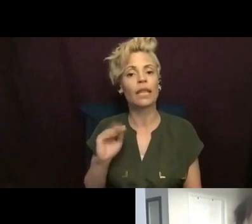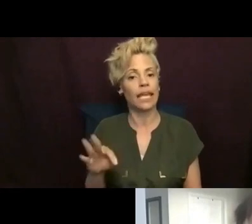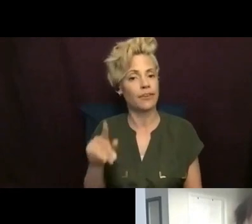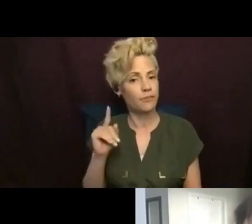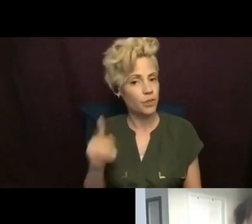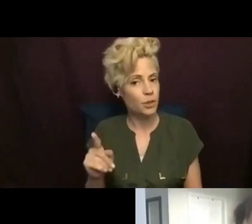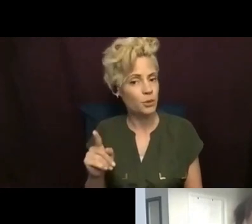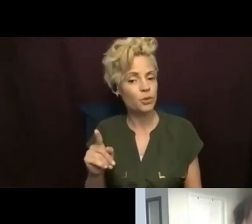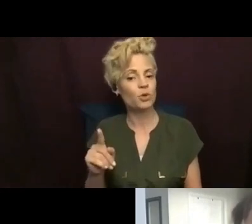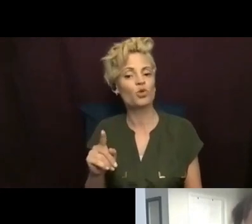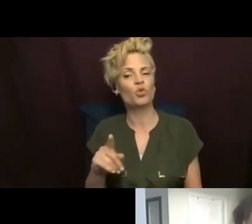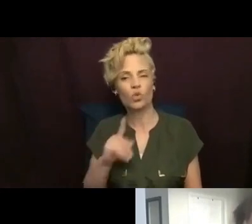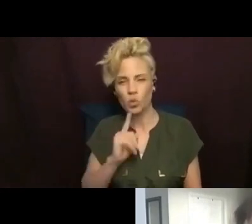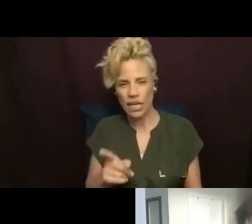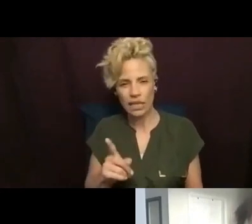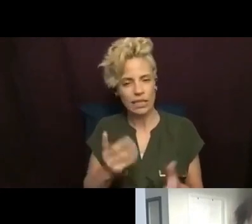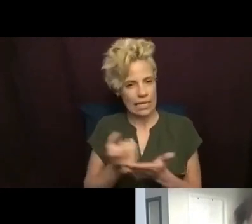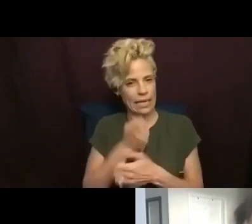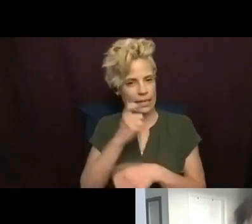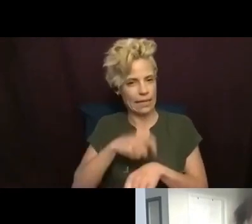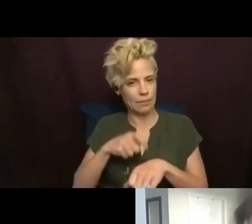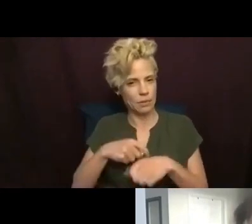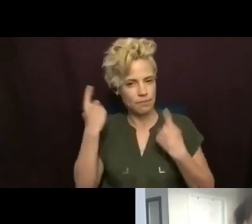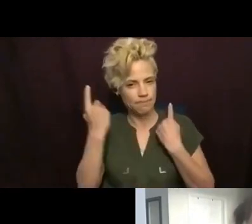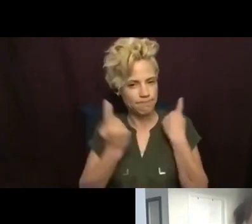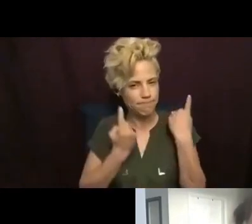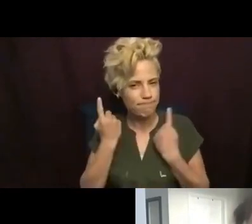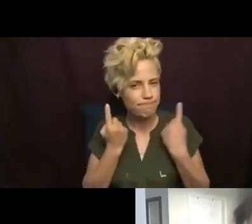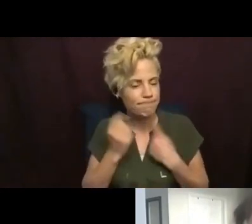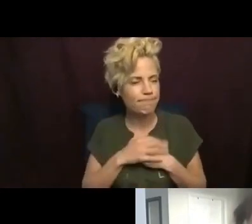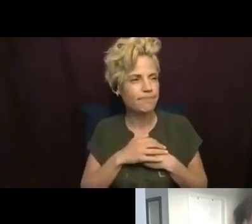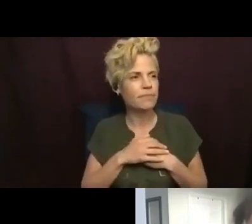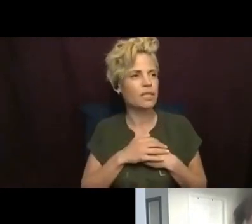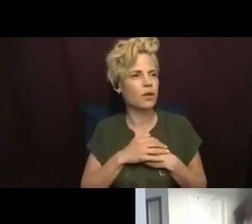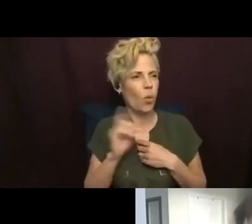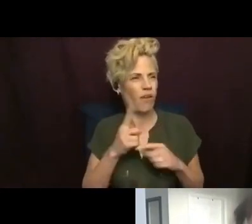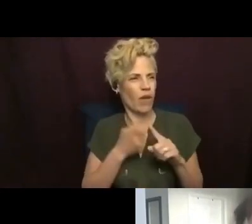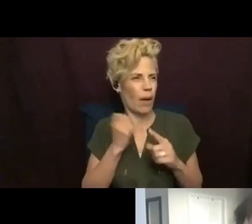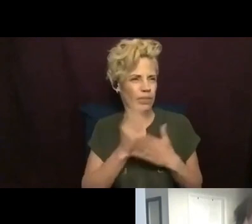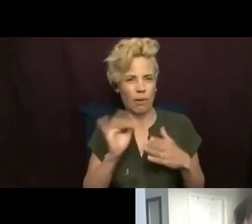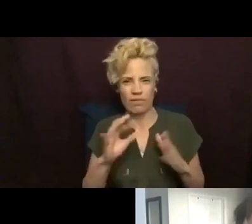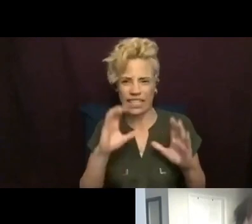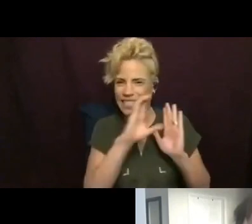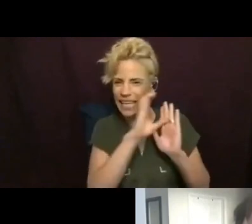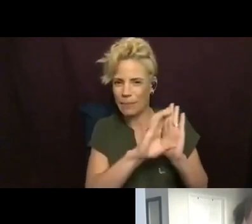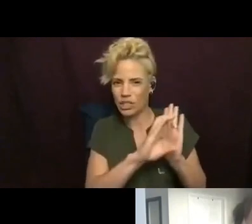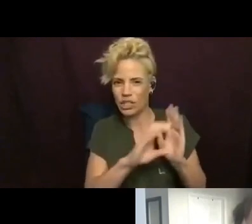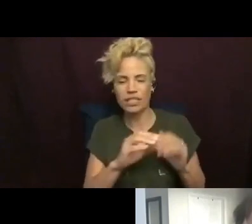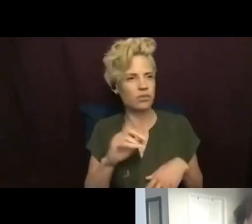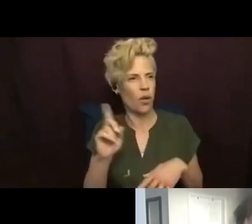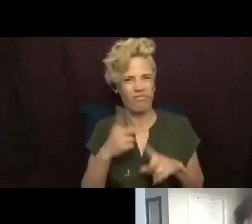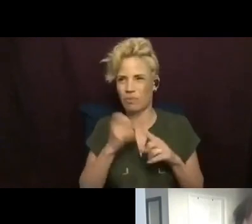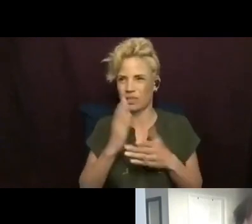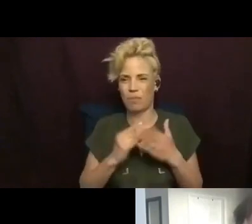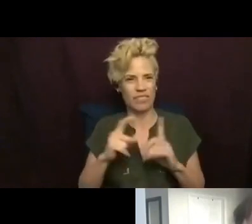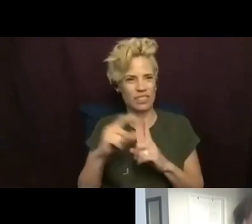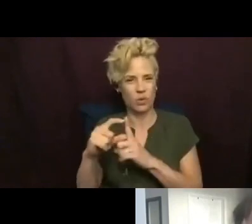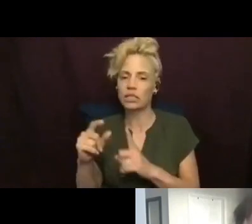of so many of these images and words, it's obvious that we should abandon so many of these things